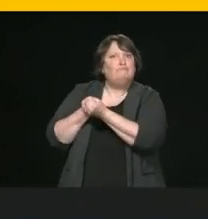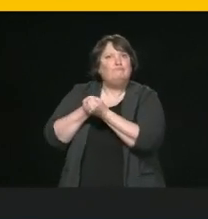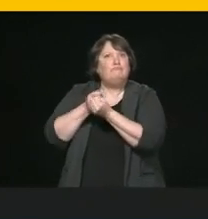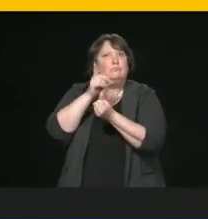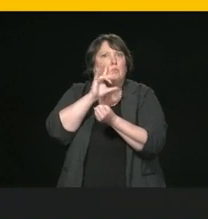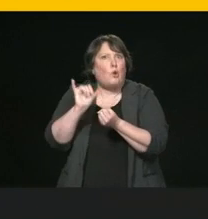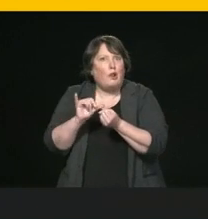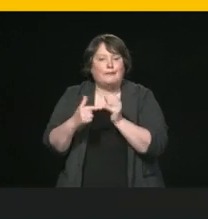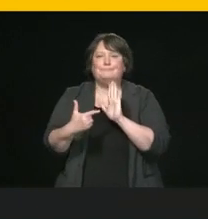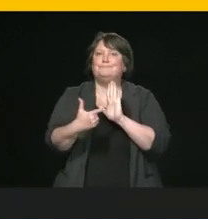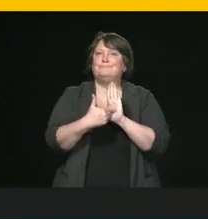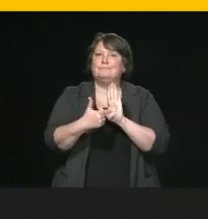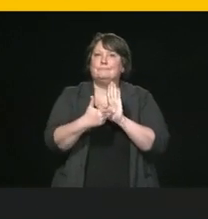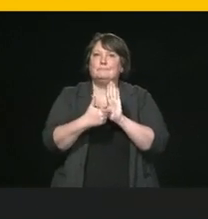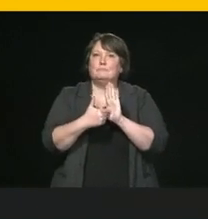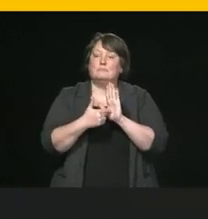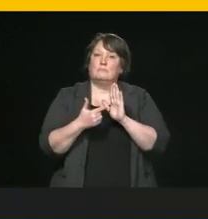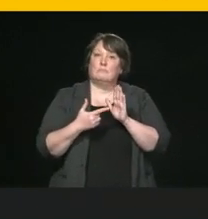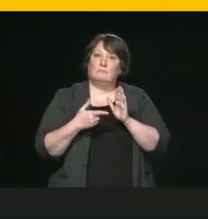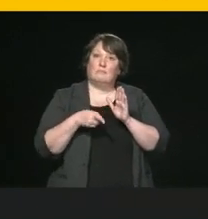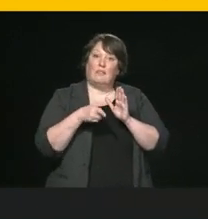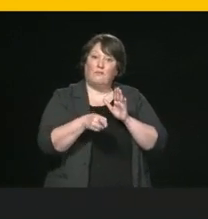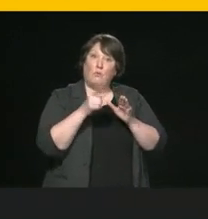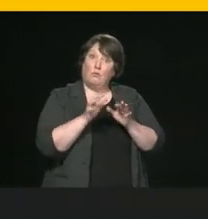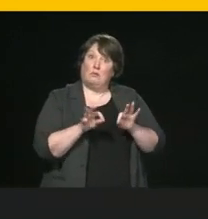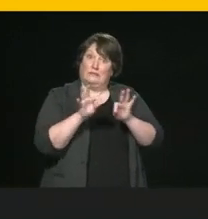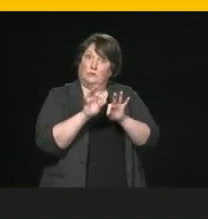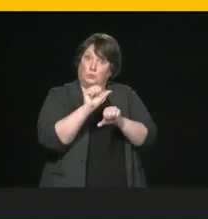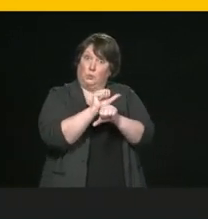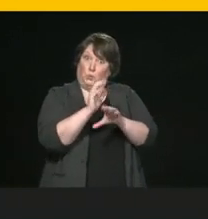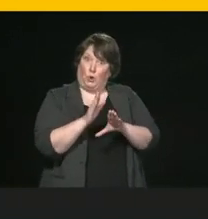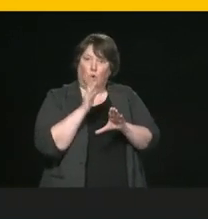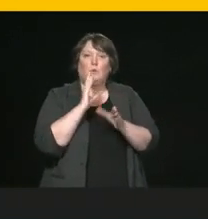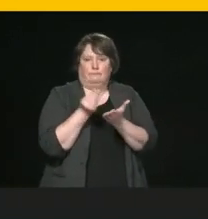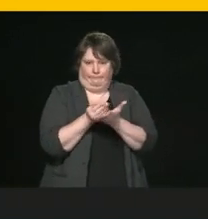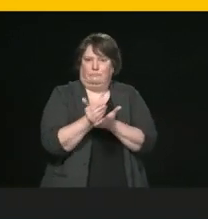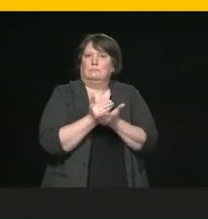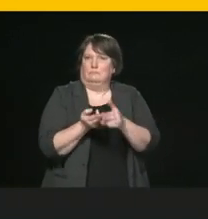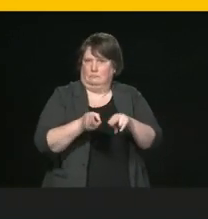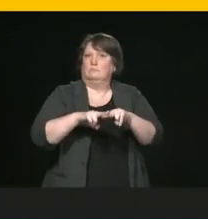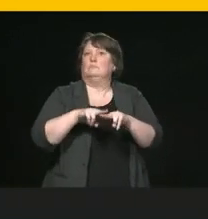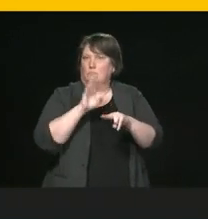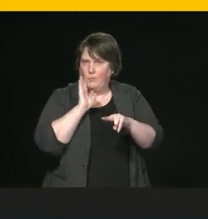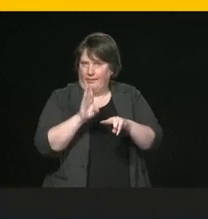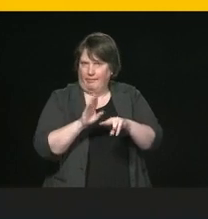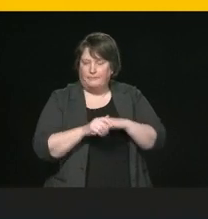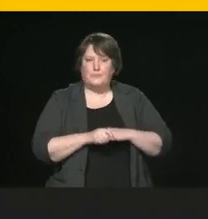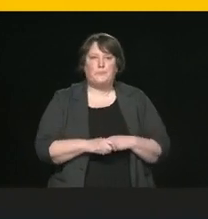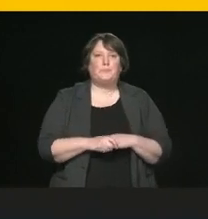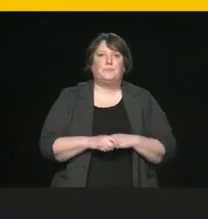HELP FOR MORE CANADIANS. THIS INCLUDES TOPPING UP THE